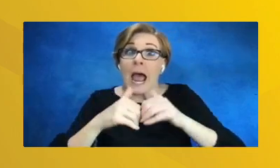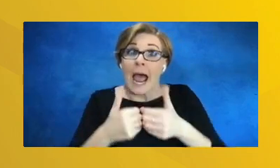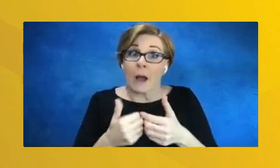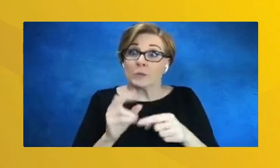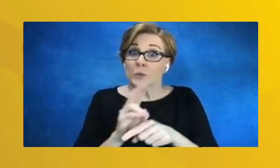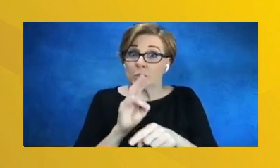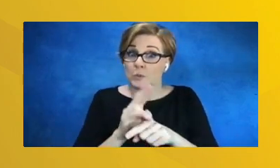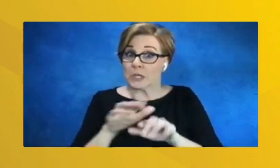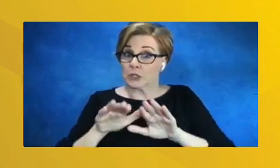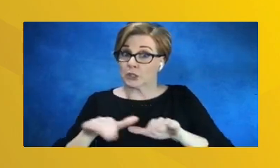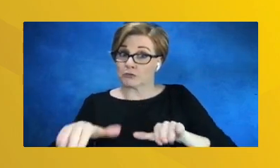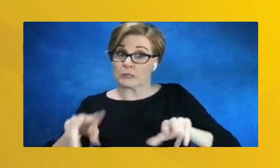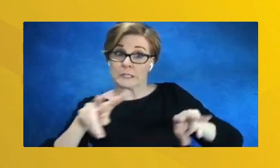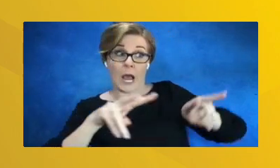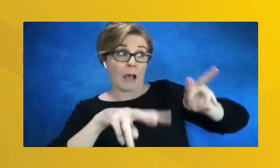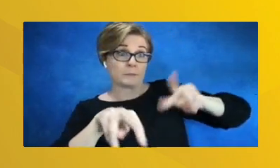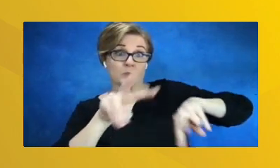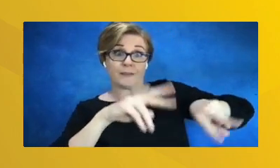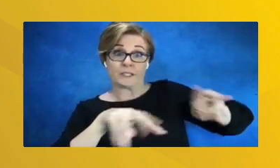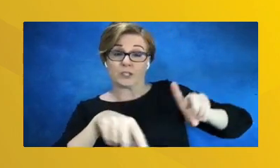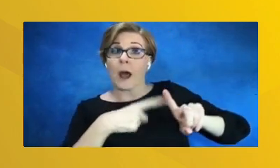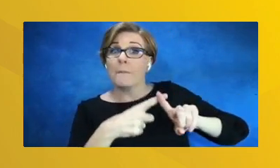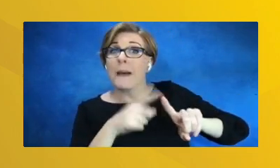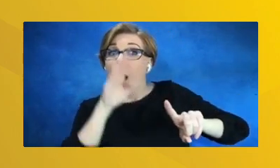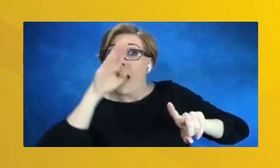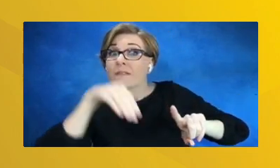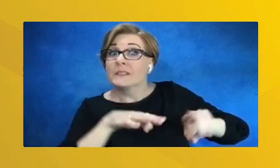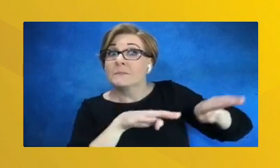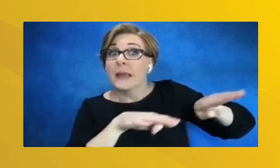elephants are doing to spark different kinds of learning.